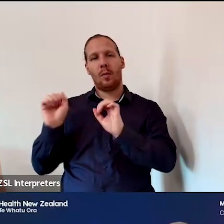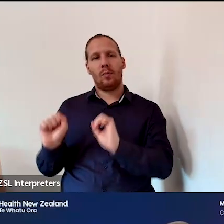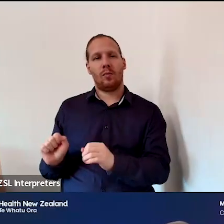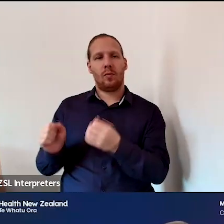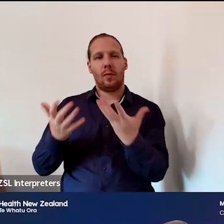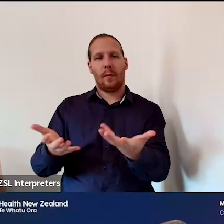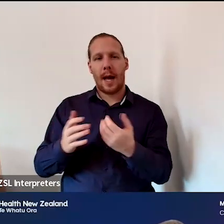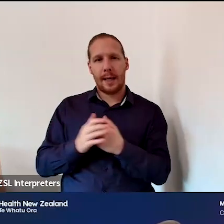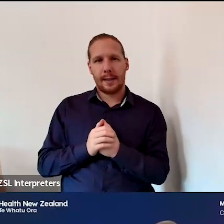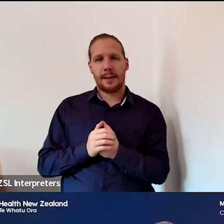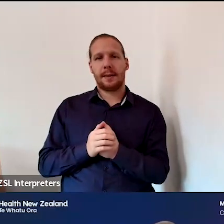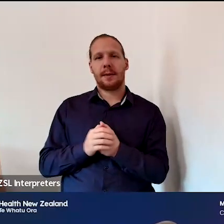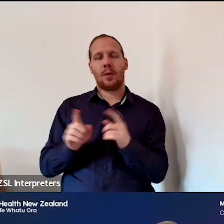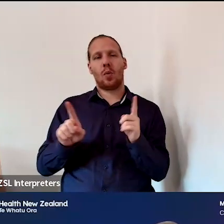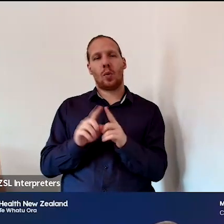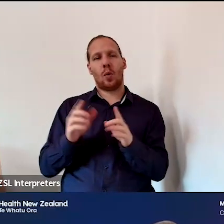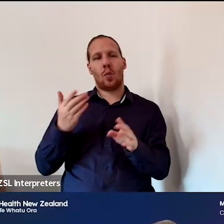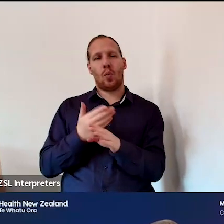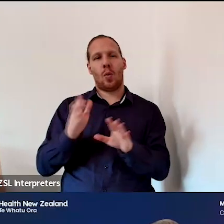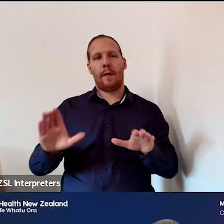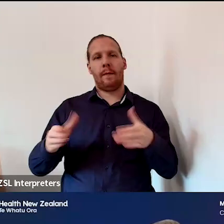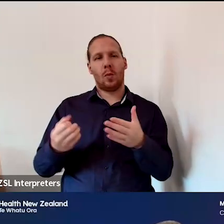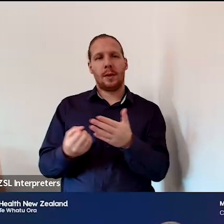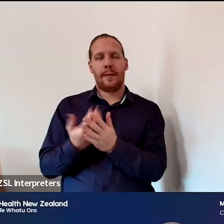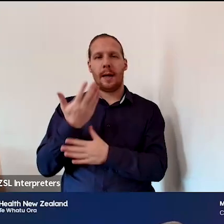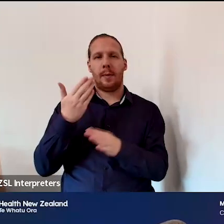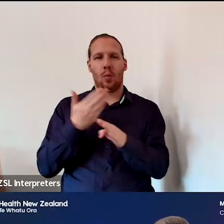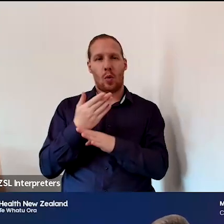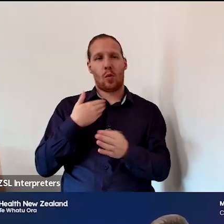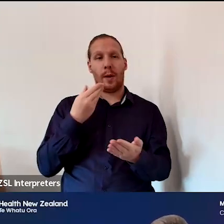and with the workforce development work that we, fund for that program